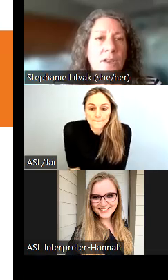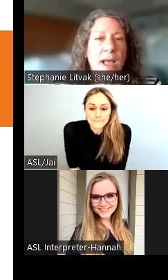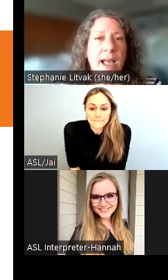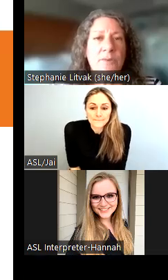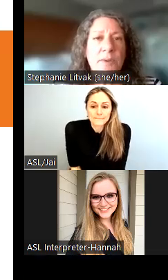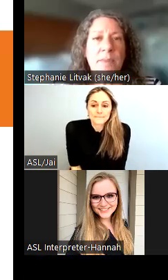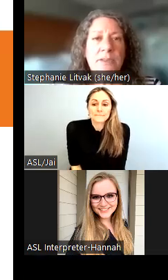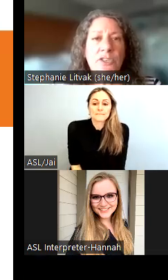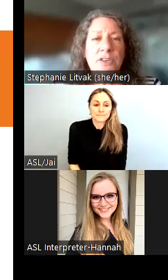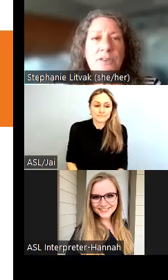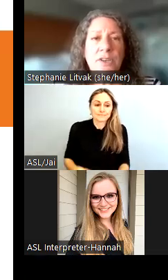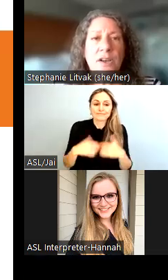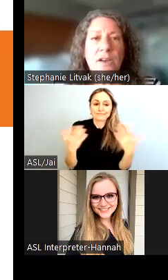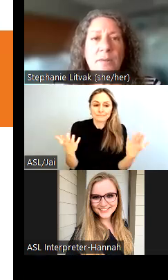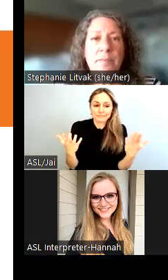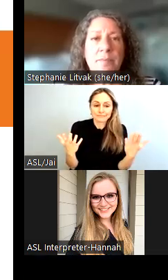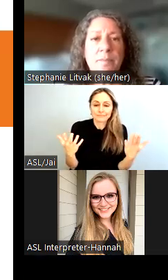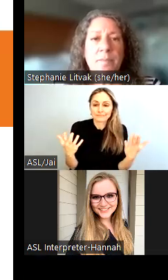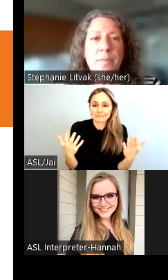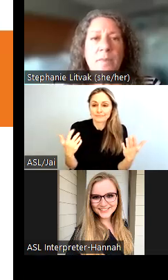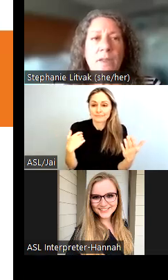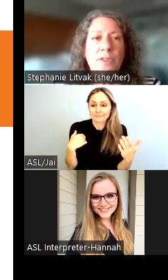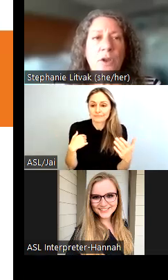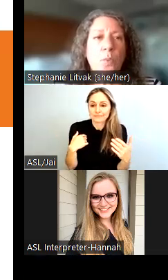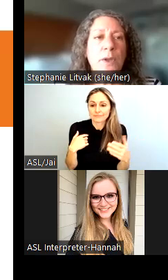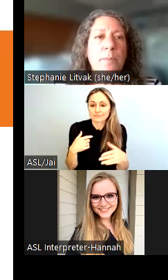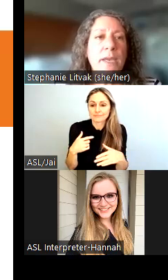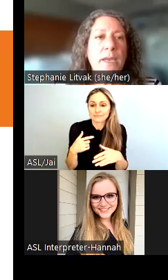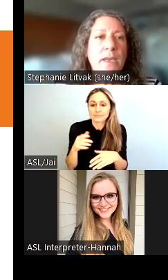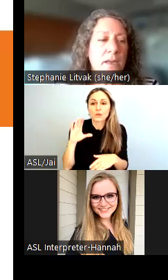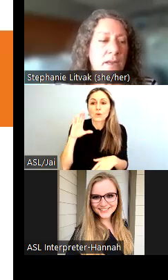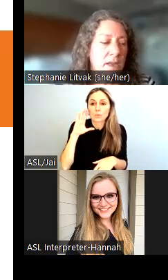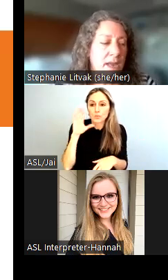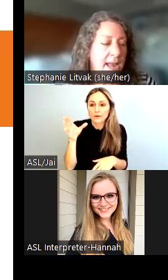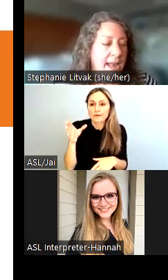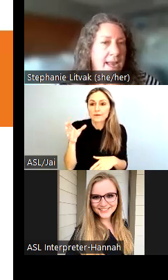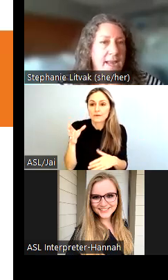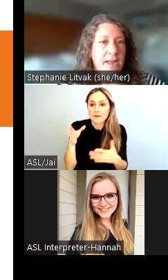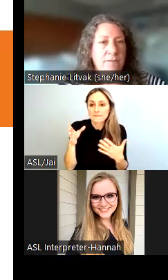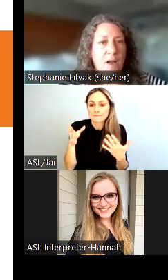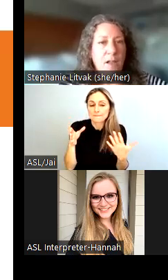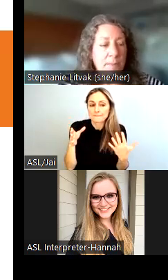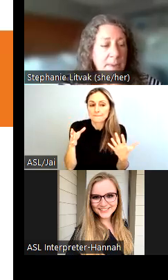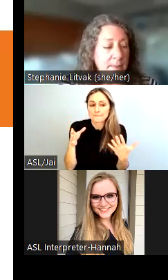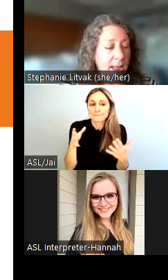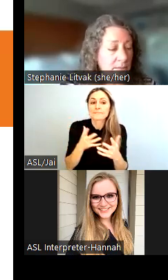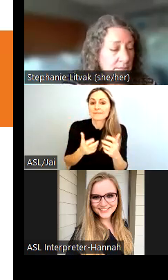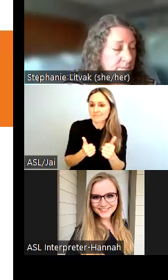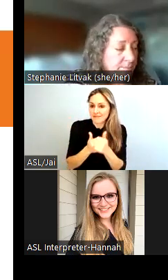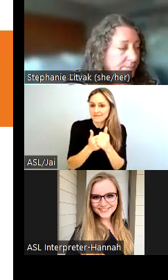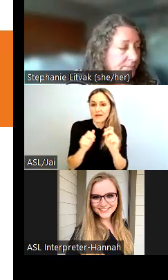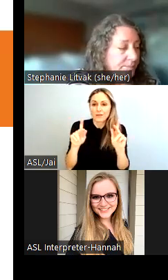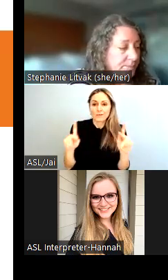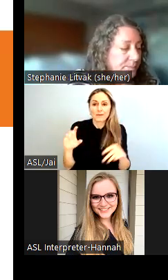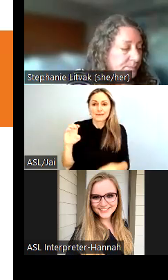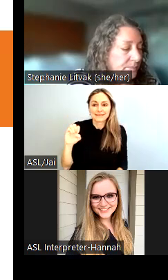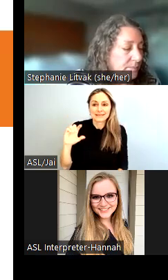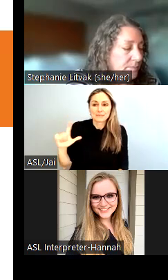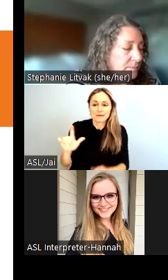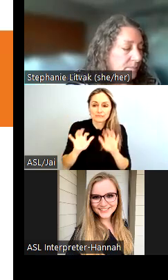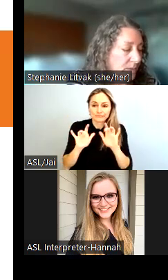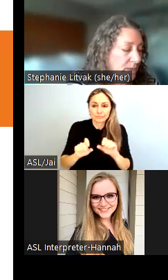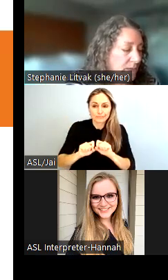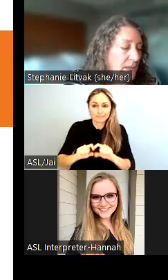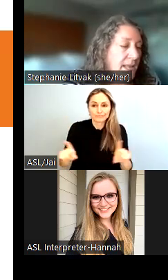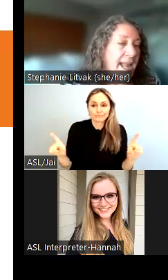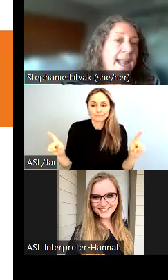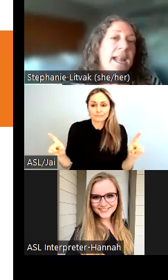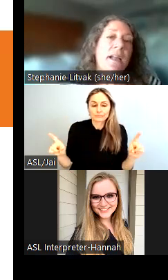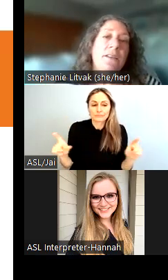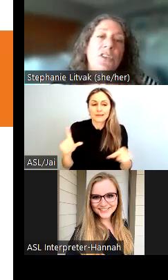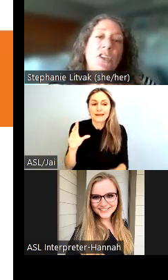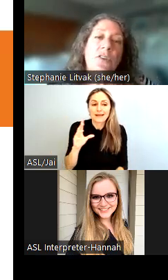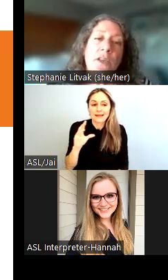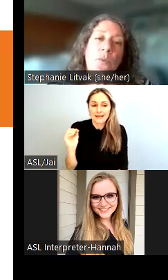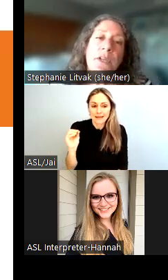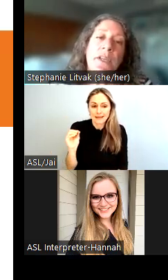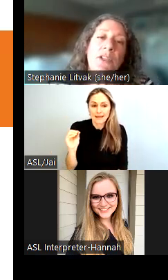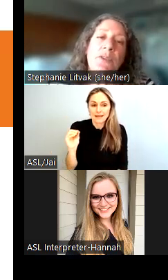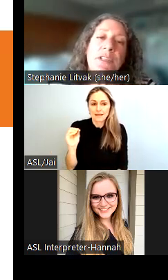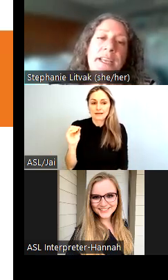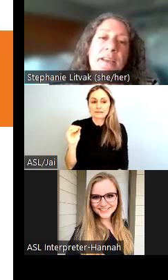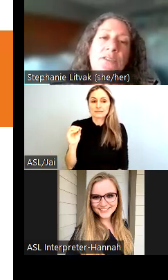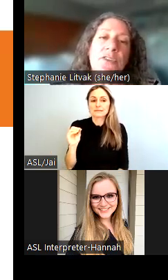So as we mentioned there will be a follow up email and it will include the link to the